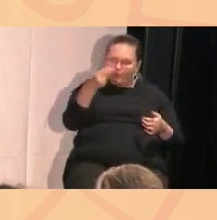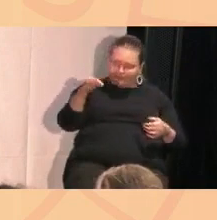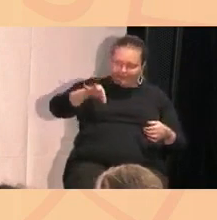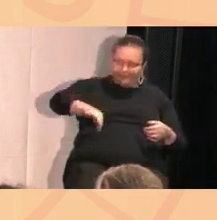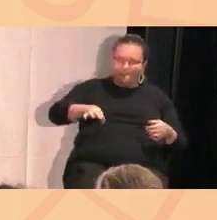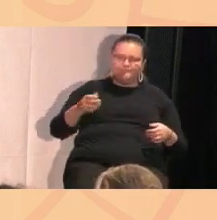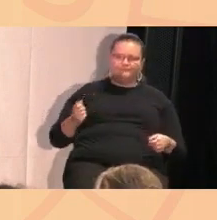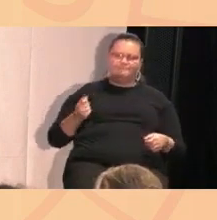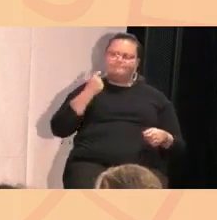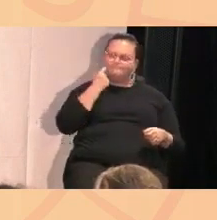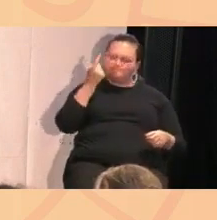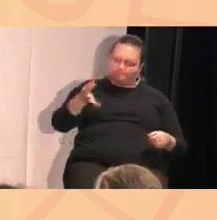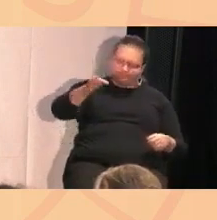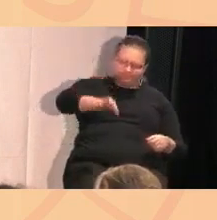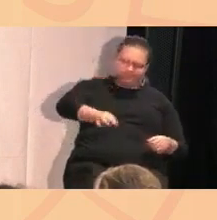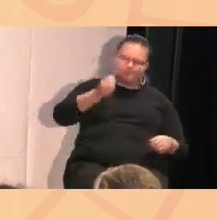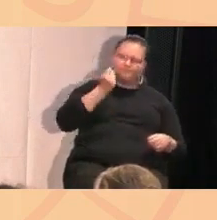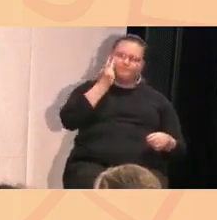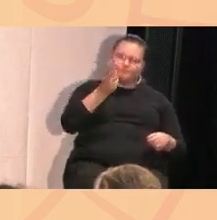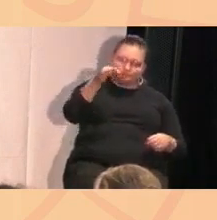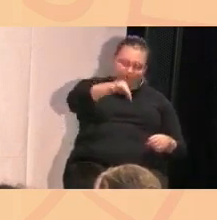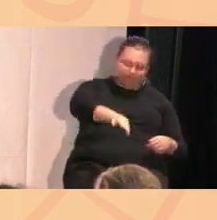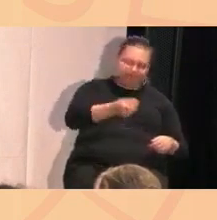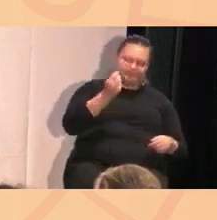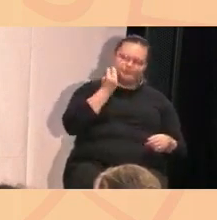you have a crossing constructed.